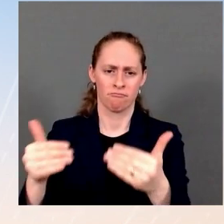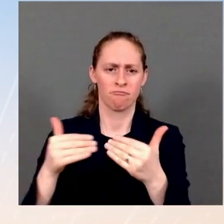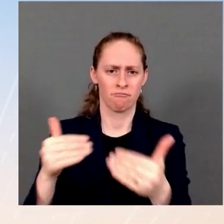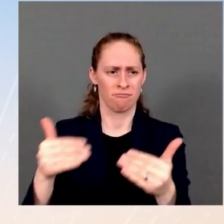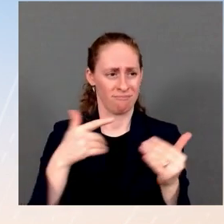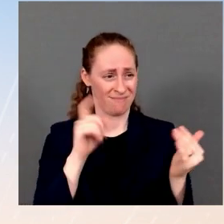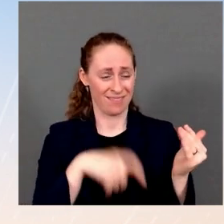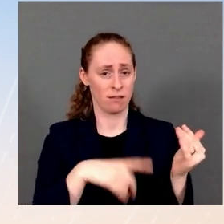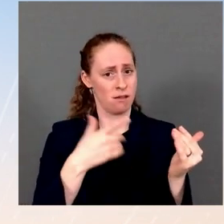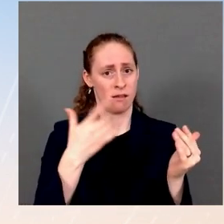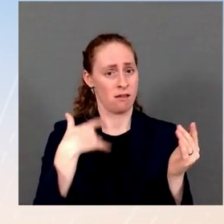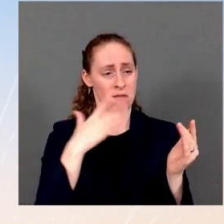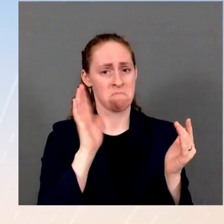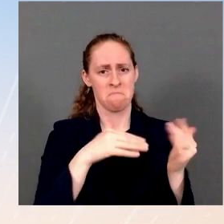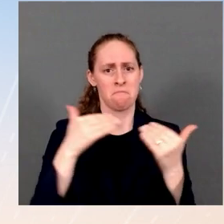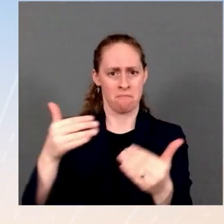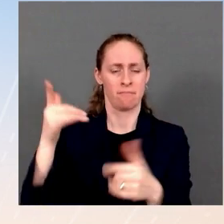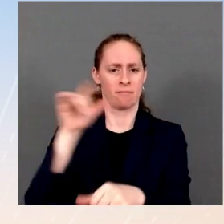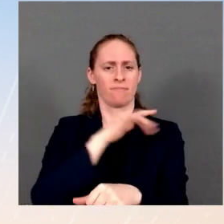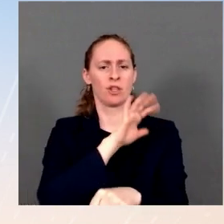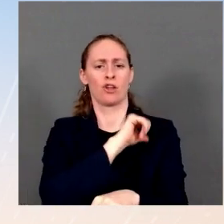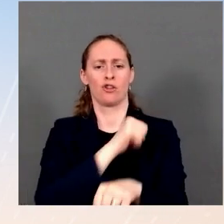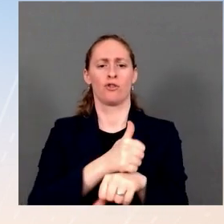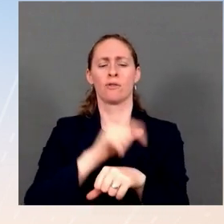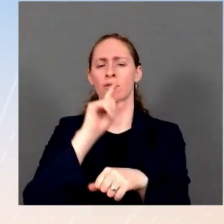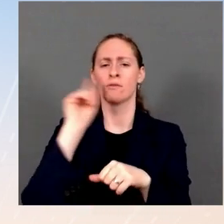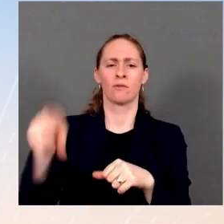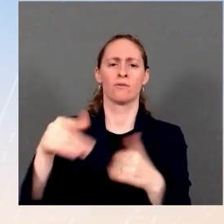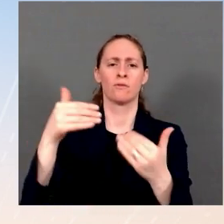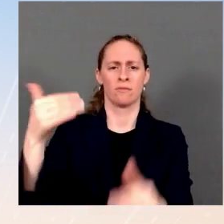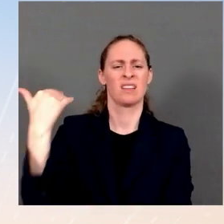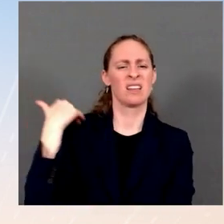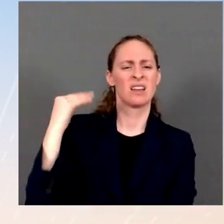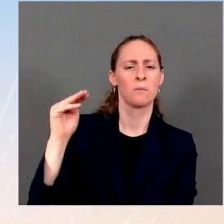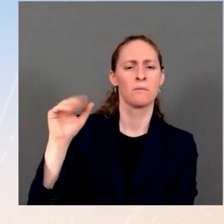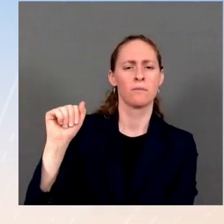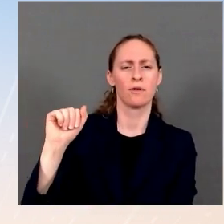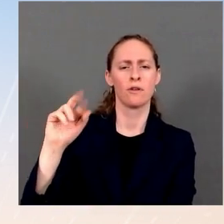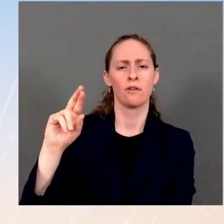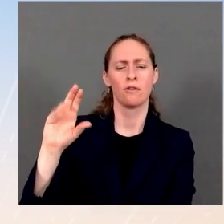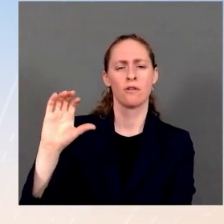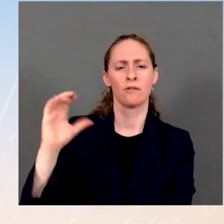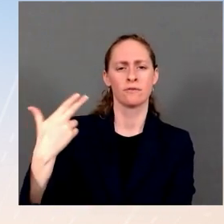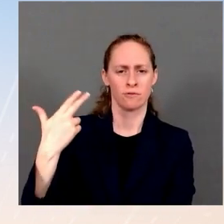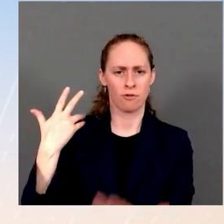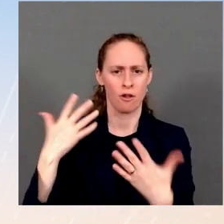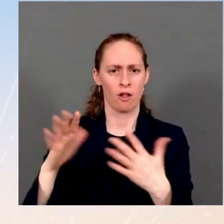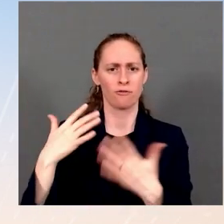and which agencies have now submitted actions plans for, leveraging the power of the administration